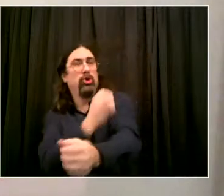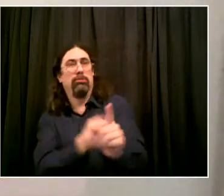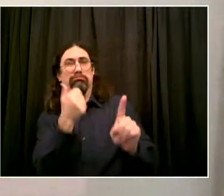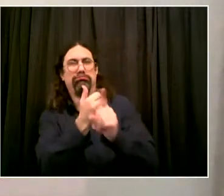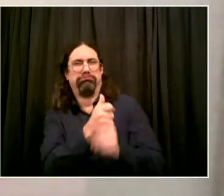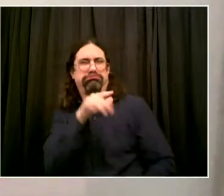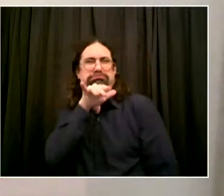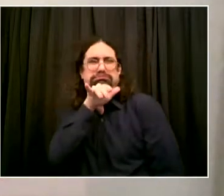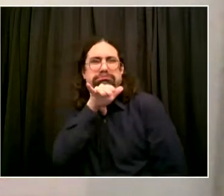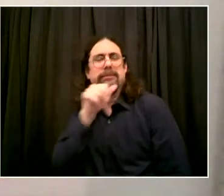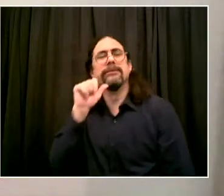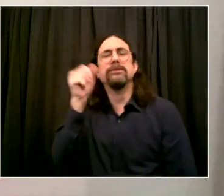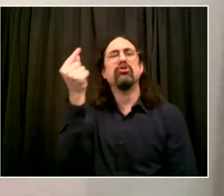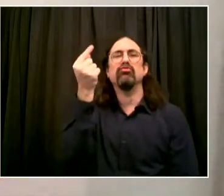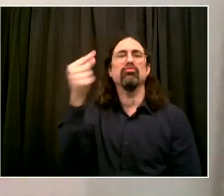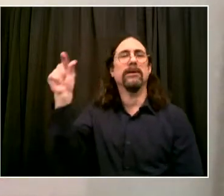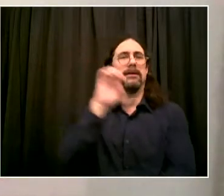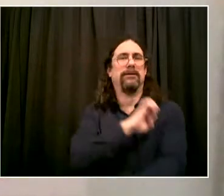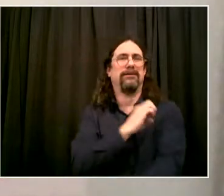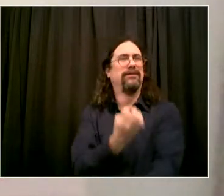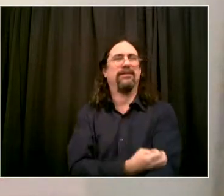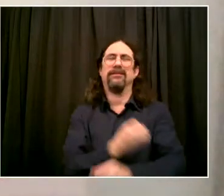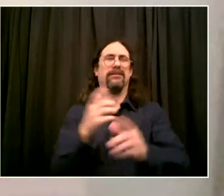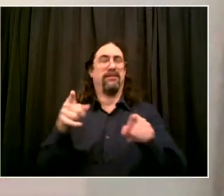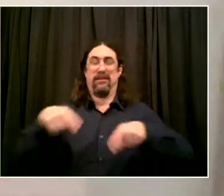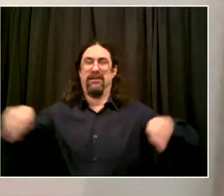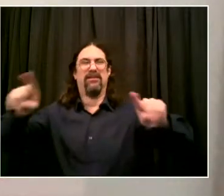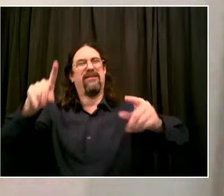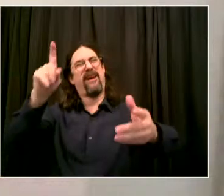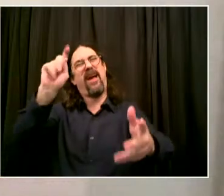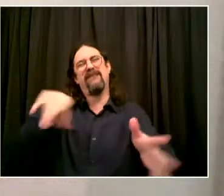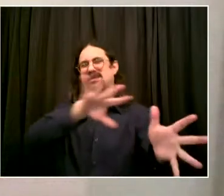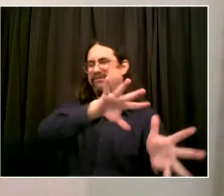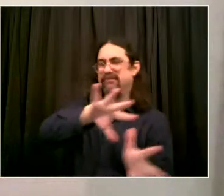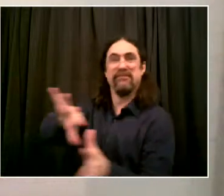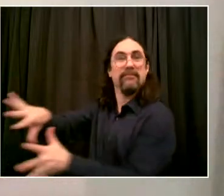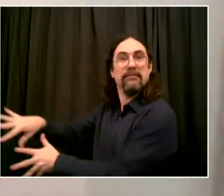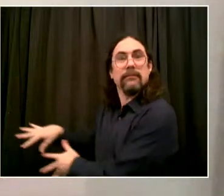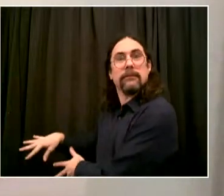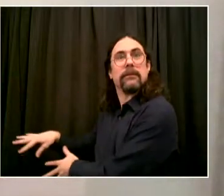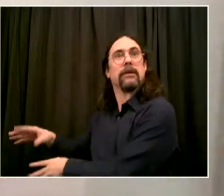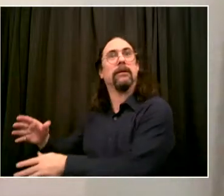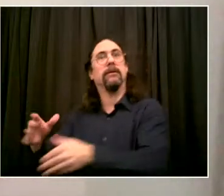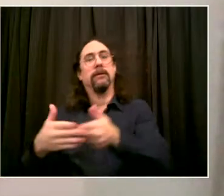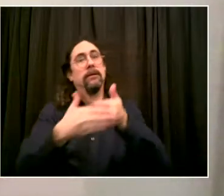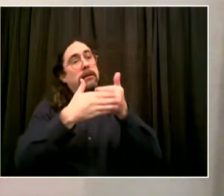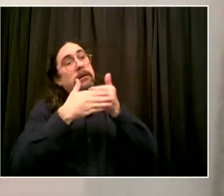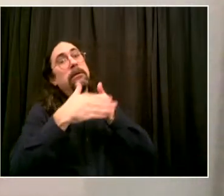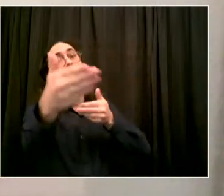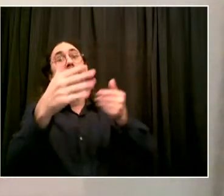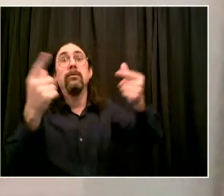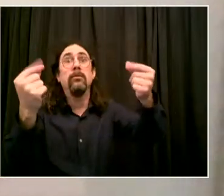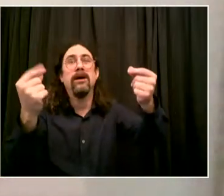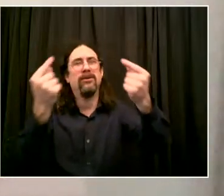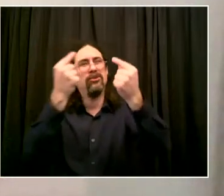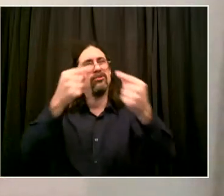I'M VERY PROUD OF THAT TODAY. WHEN YOU'RE GO